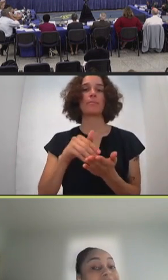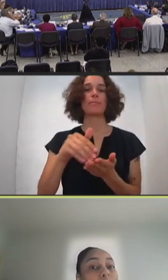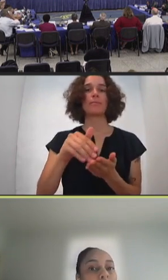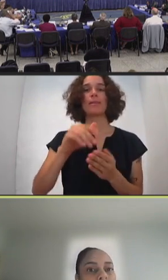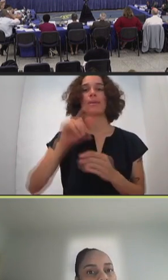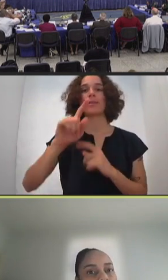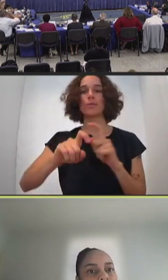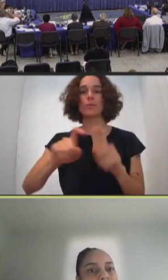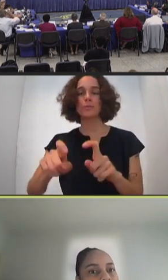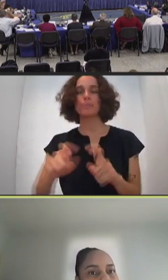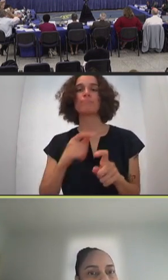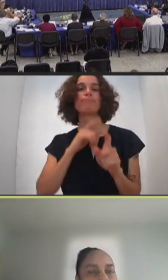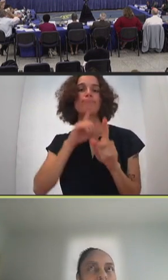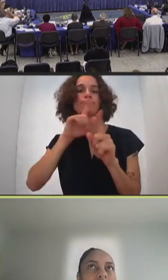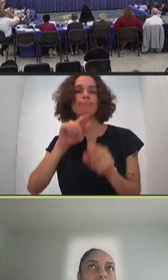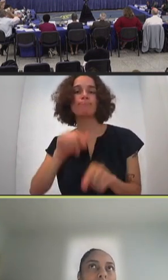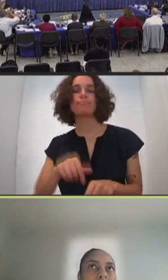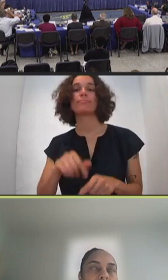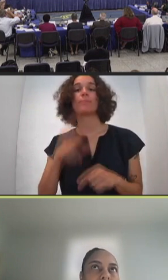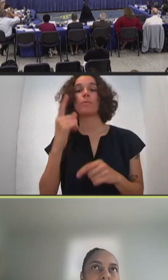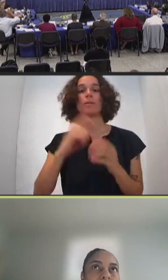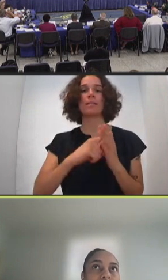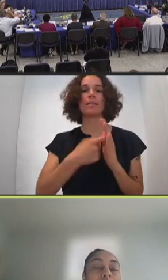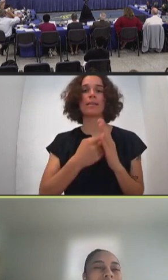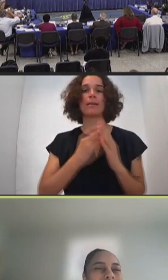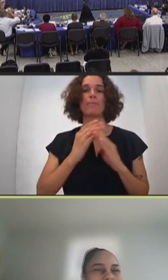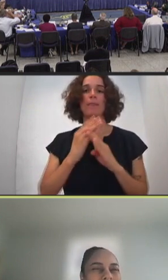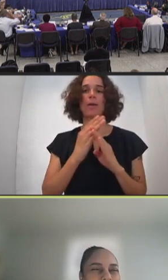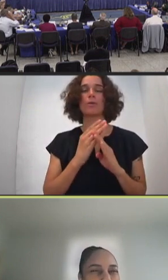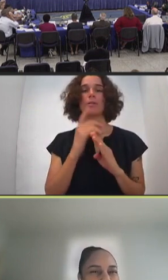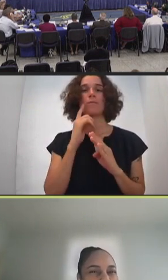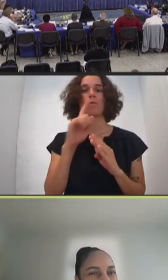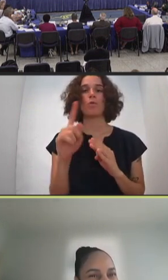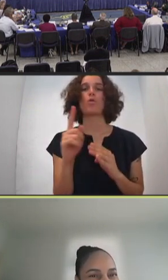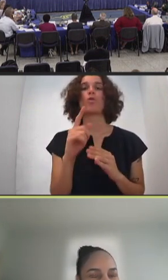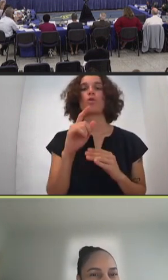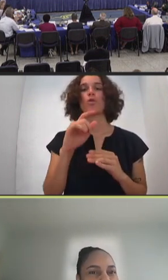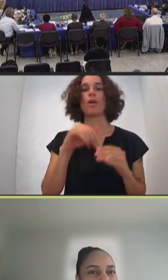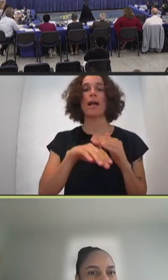key barriers to access or key barriers to a lack of motivation in terms of getting